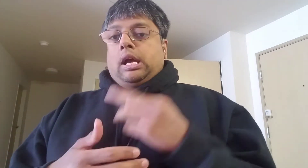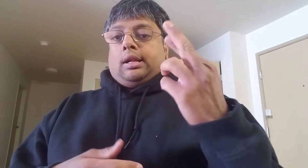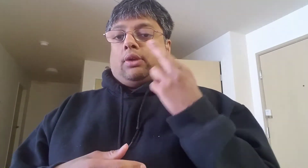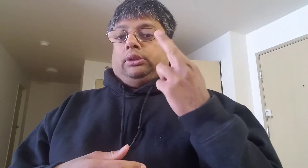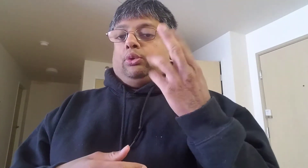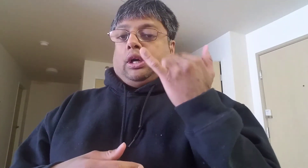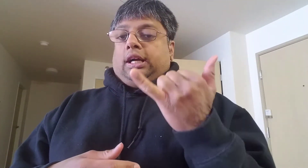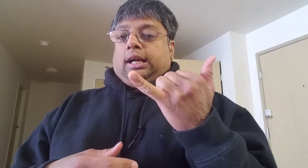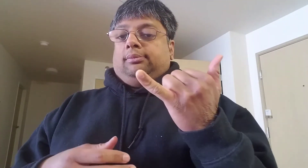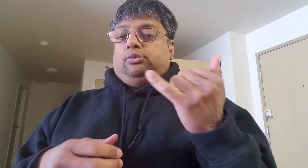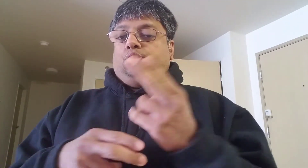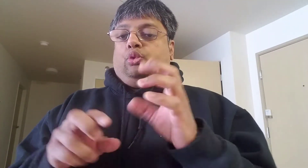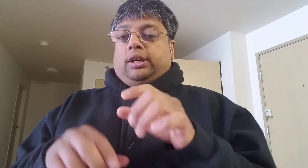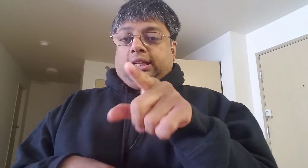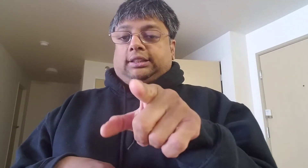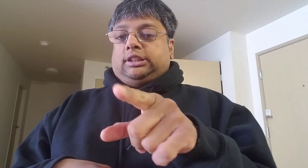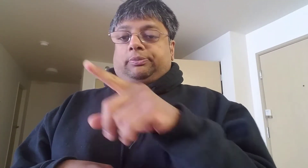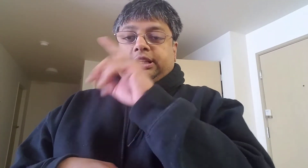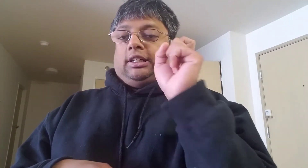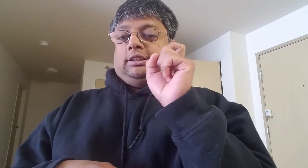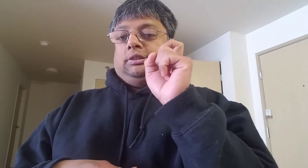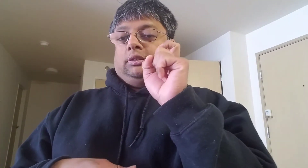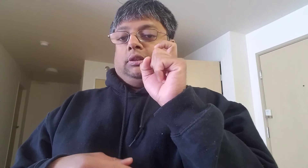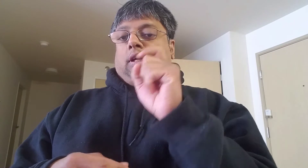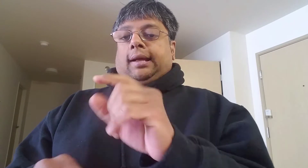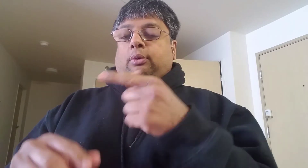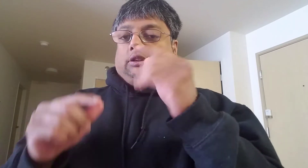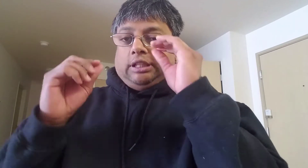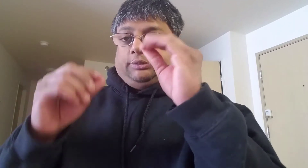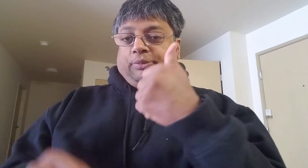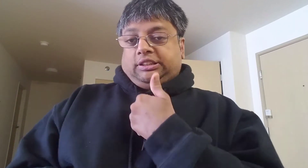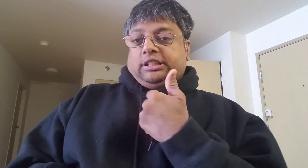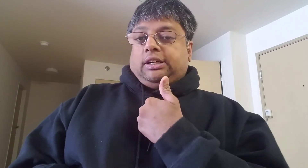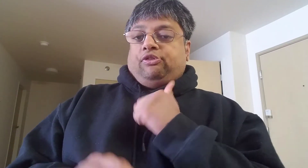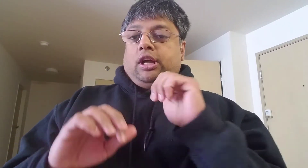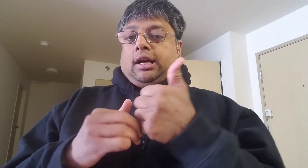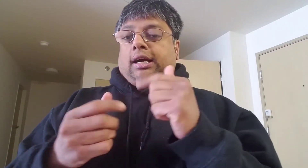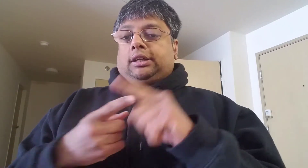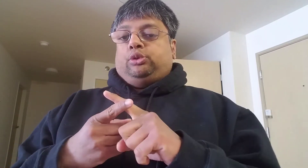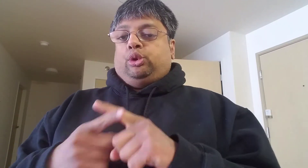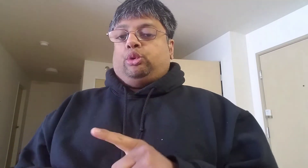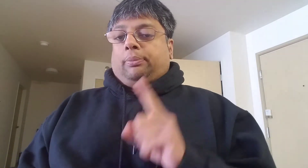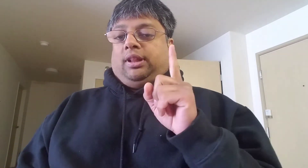The reason why I'm doing this (vlog) is because I am teaching myself how to upload